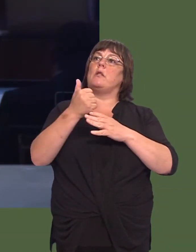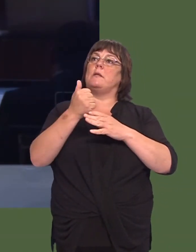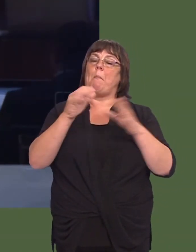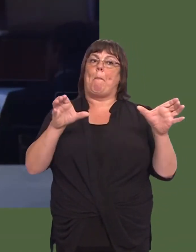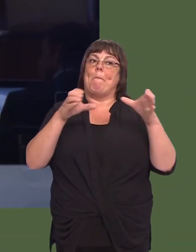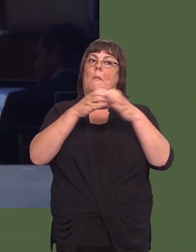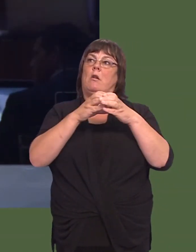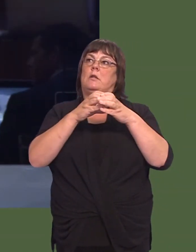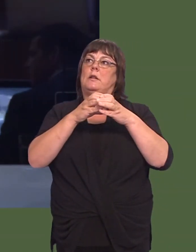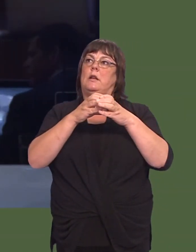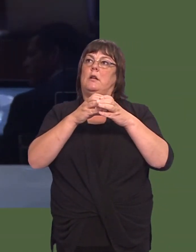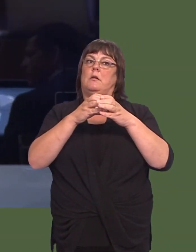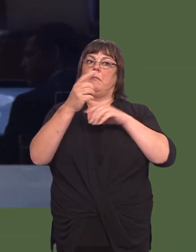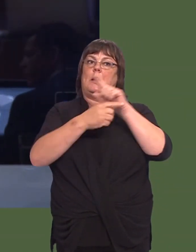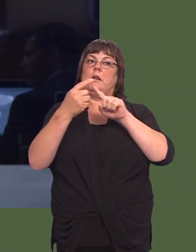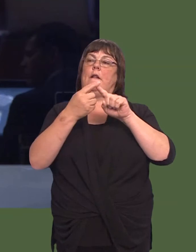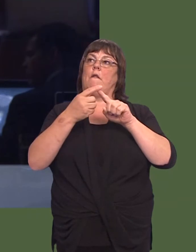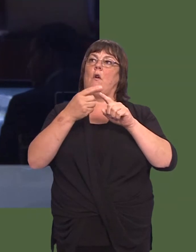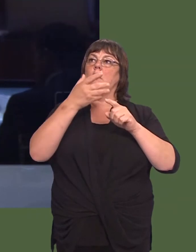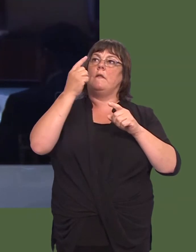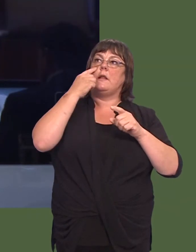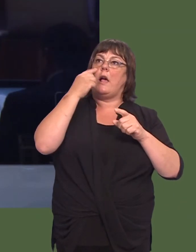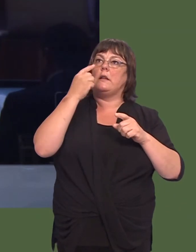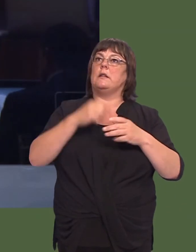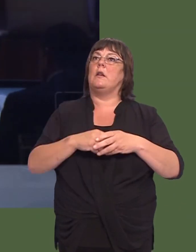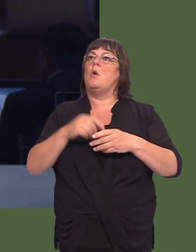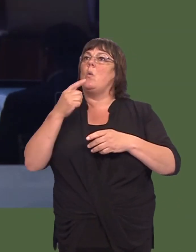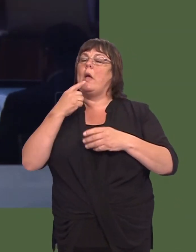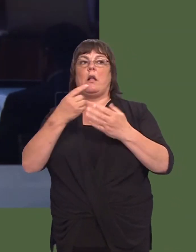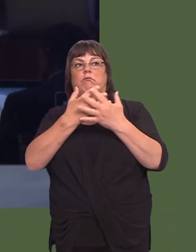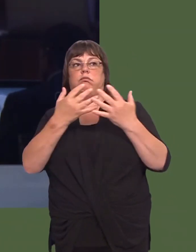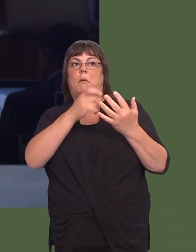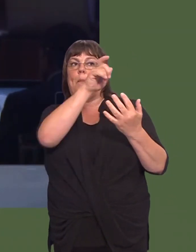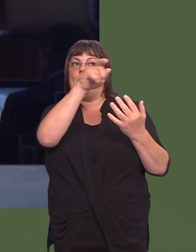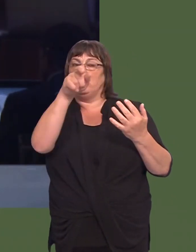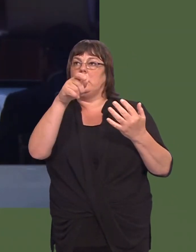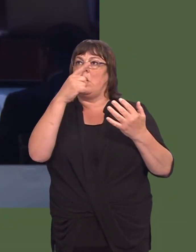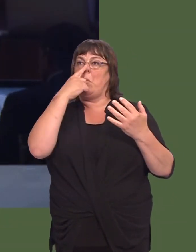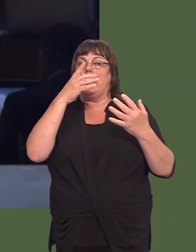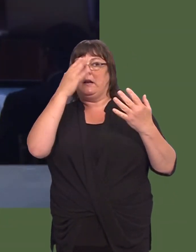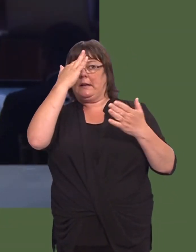that health boards the length and breadth of Wales had 37,247 patients who were suffering